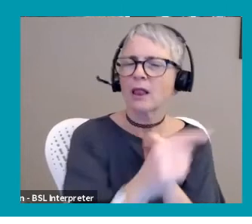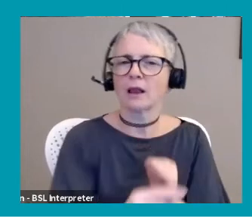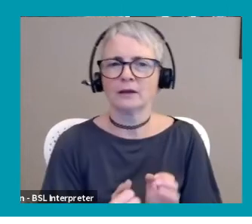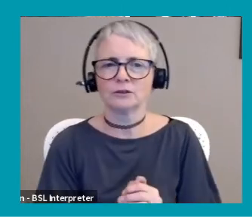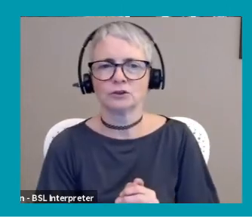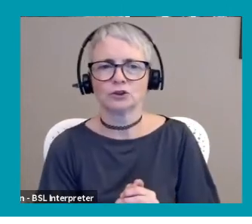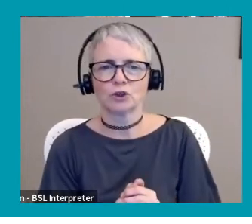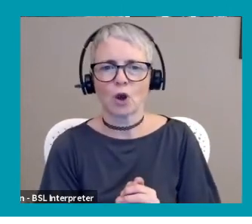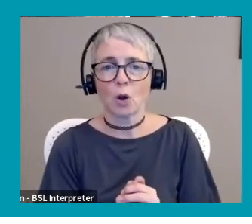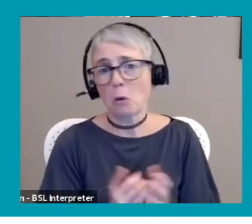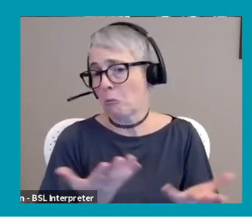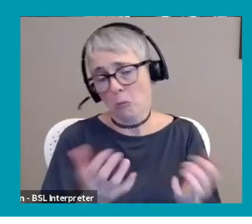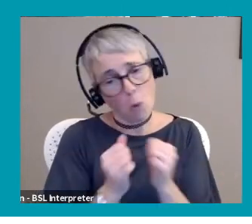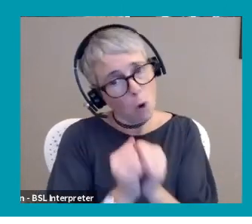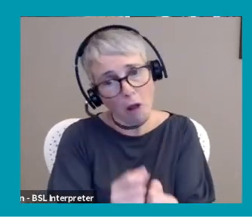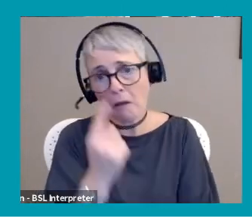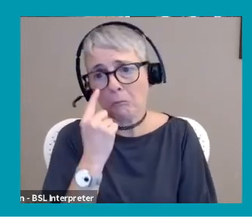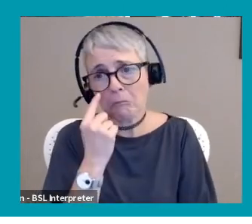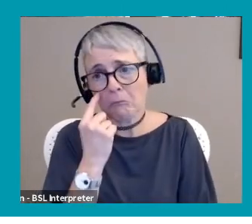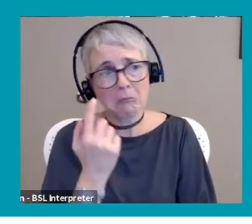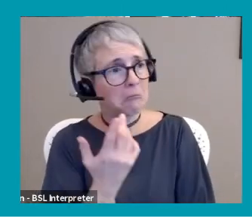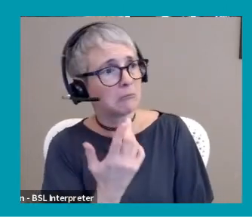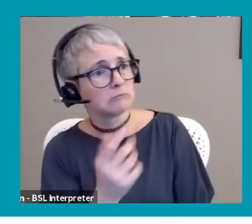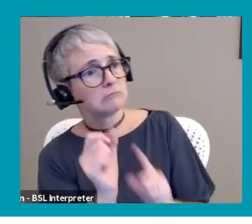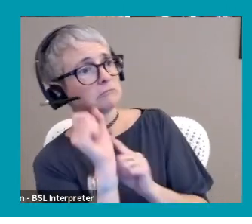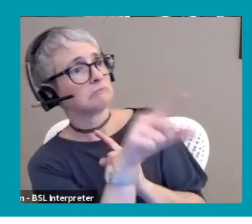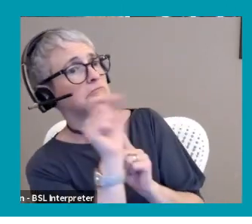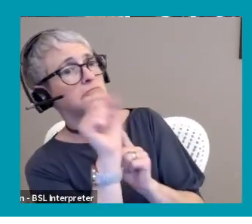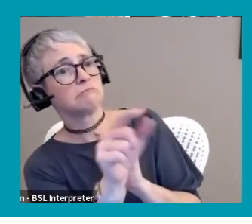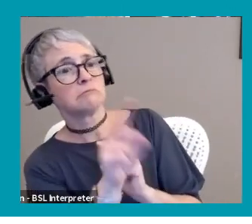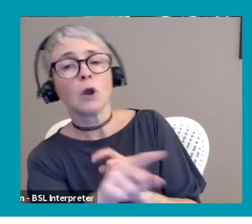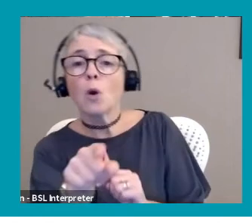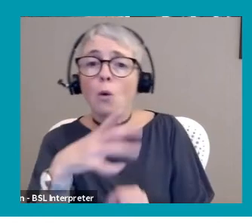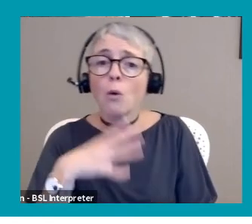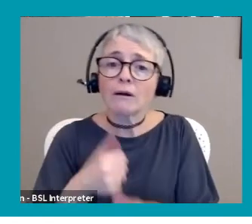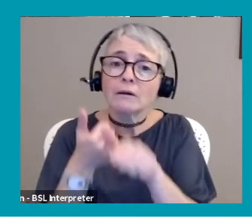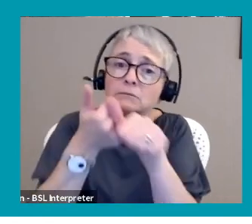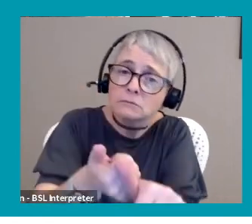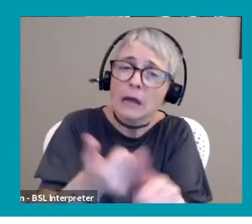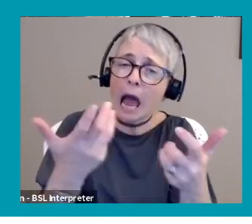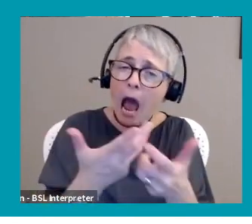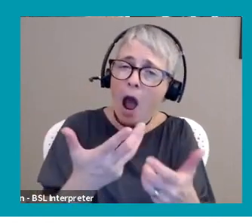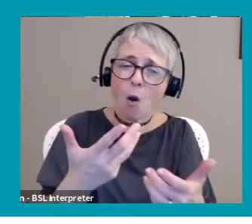They can be really important. If you are wanted some support on how to put that list together and put that